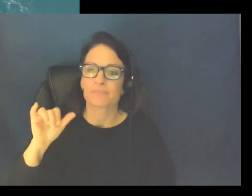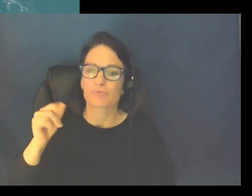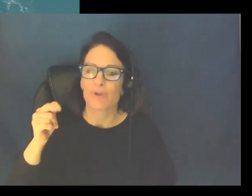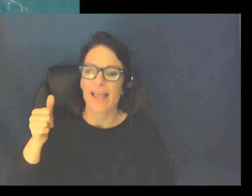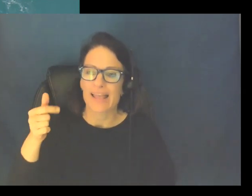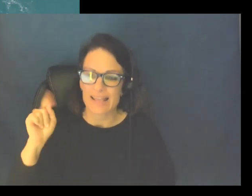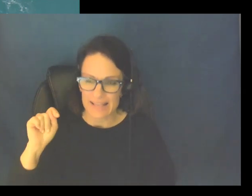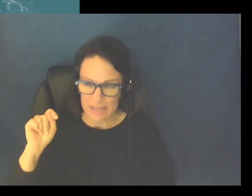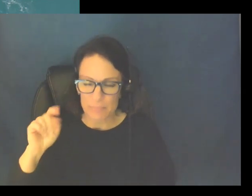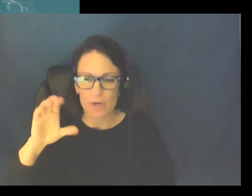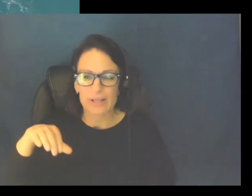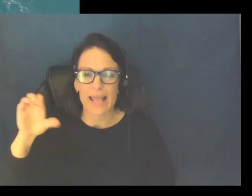We would like the Department of Fish and Game to create a horseshoe crab refuge on the western side of Cape Cod Bay, and support horseshoe crab habitat restoration efforts in Kingston, Duxbury, and Plymouth Bays. Thank you for taking my comments.